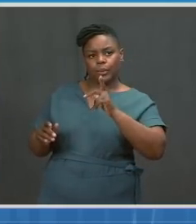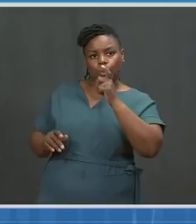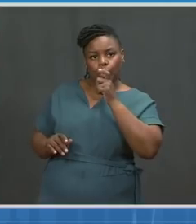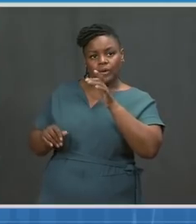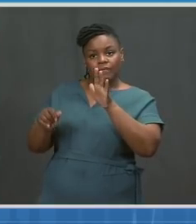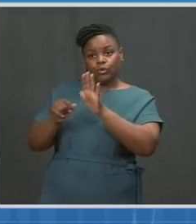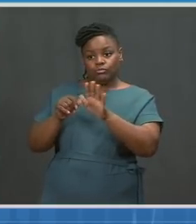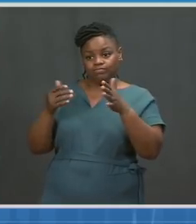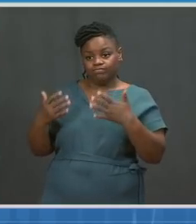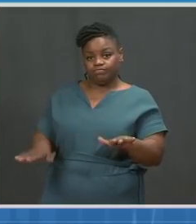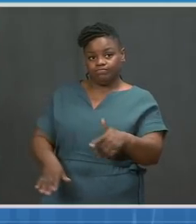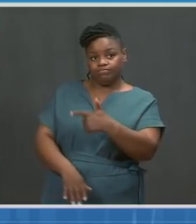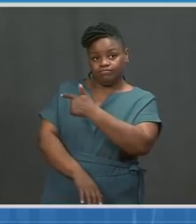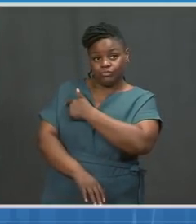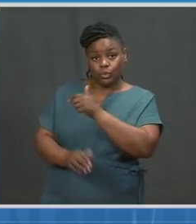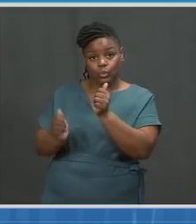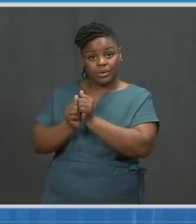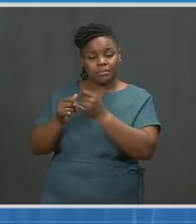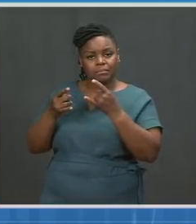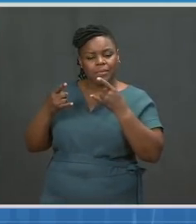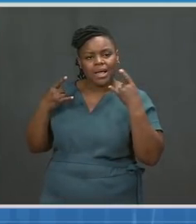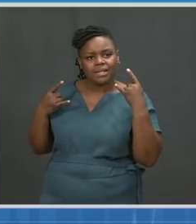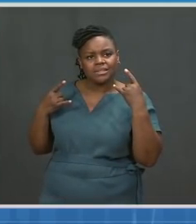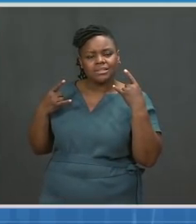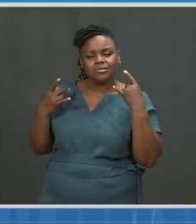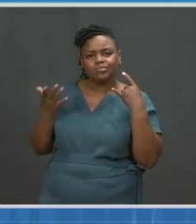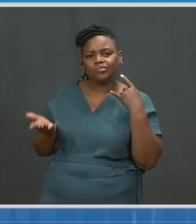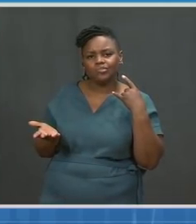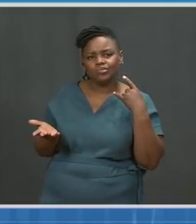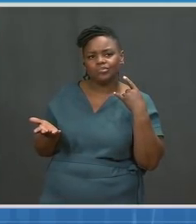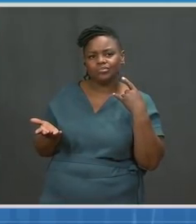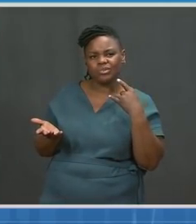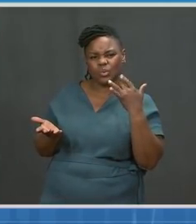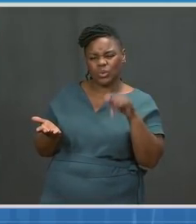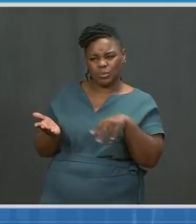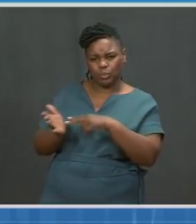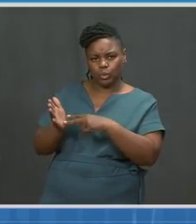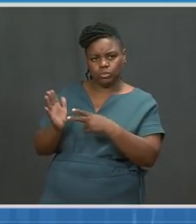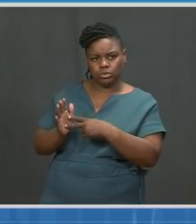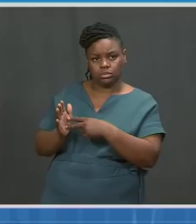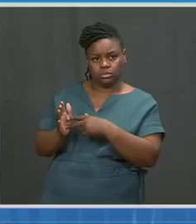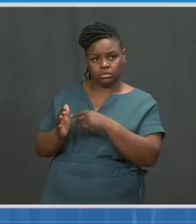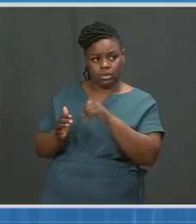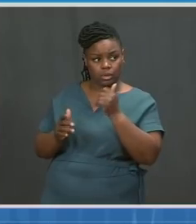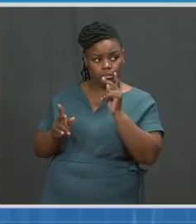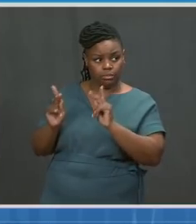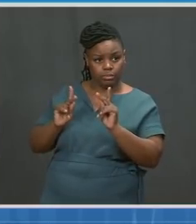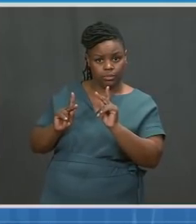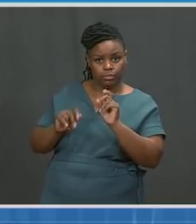wearing masks in all of those different scenarios? Is it to protect others from -- from them in case they have a breakthrough infection?